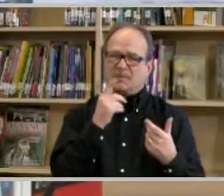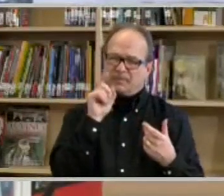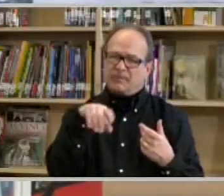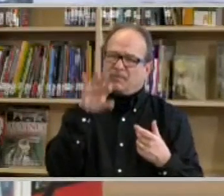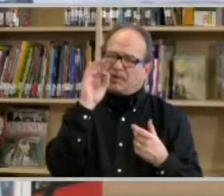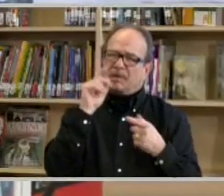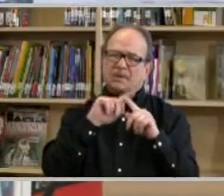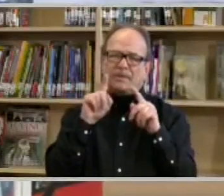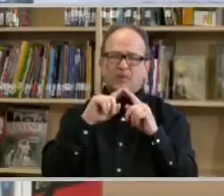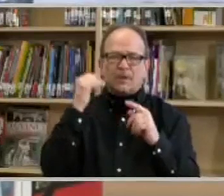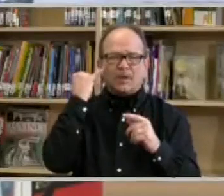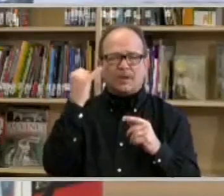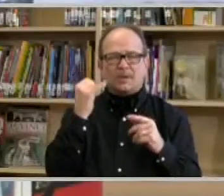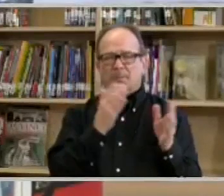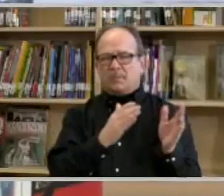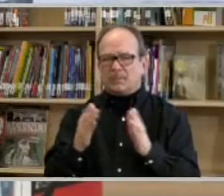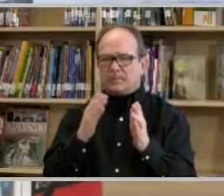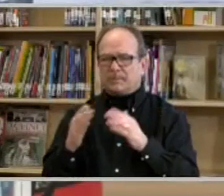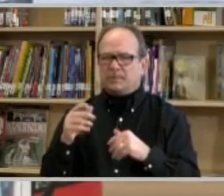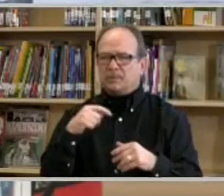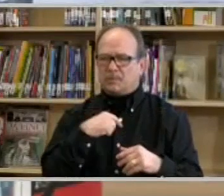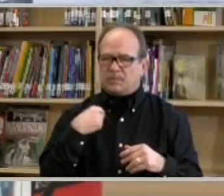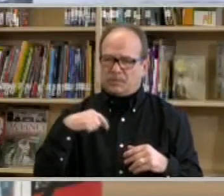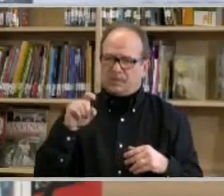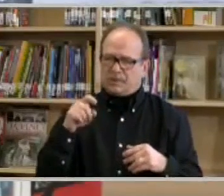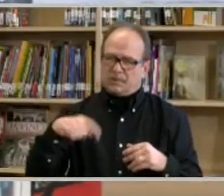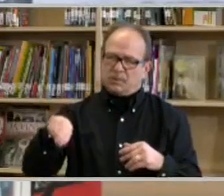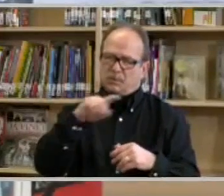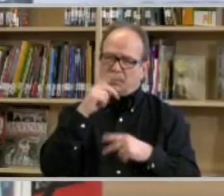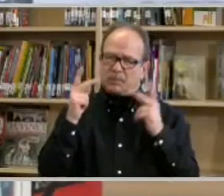PERSON. OKAY, WE MUST FACE THAT.